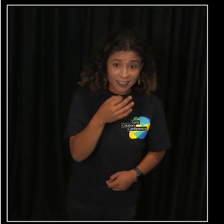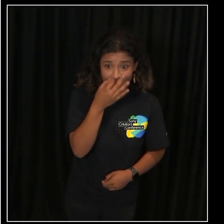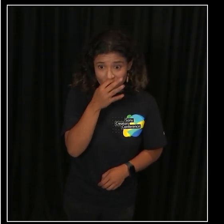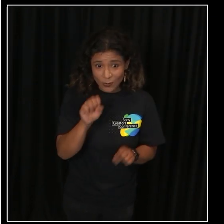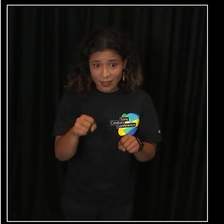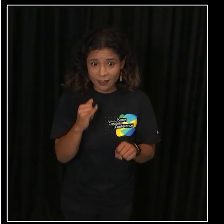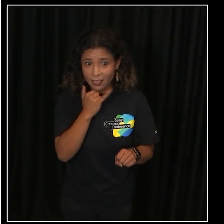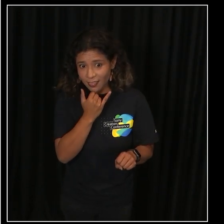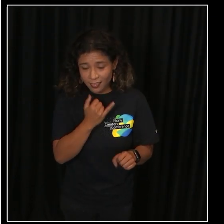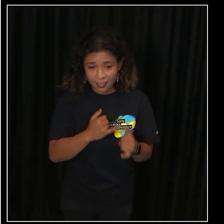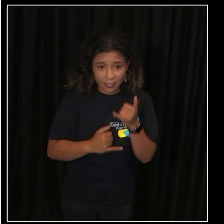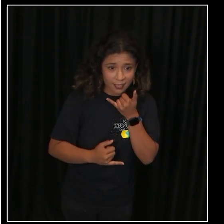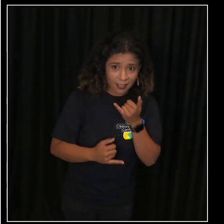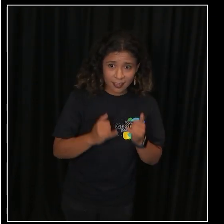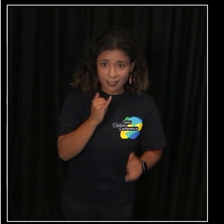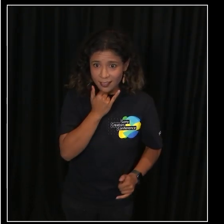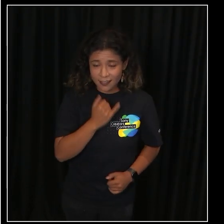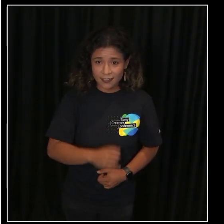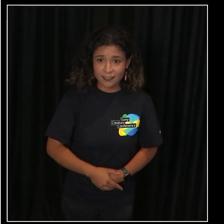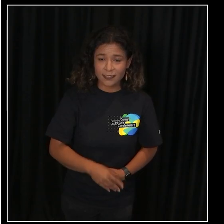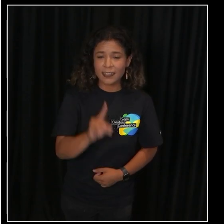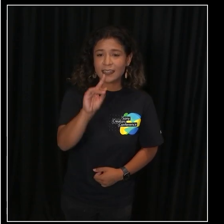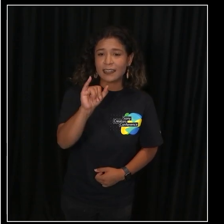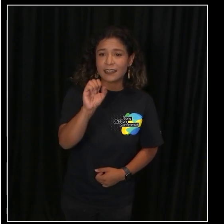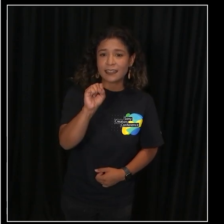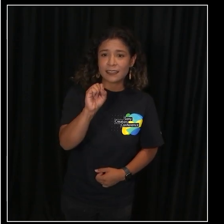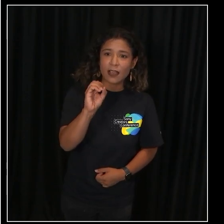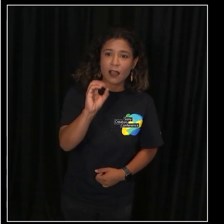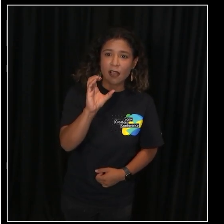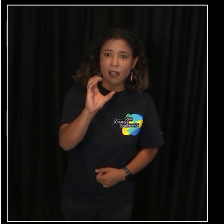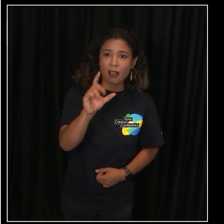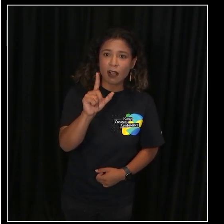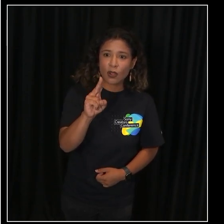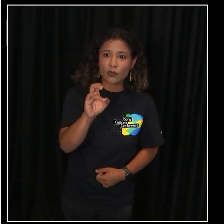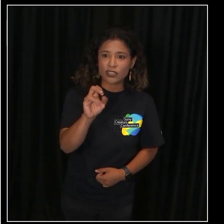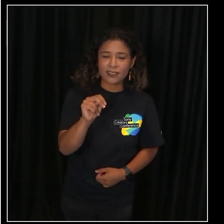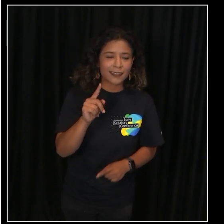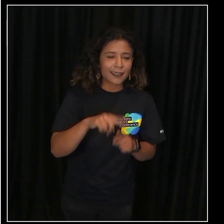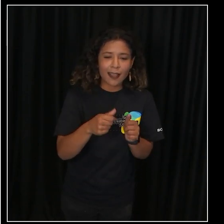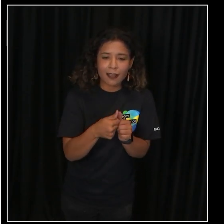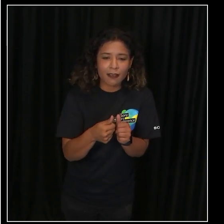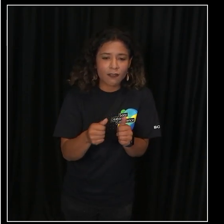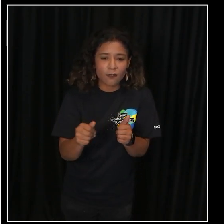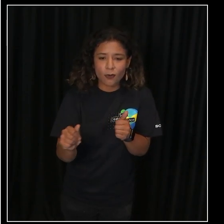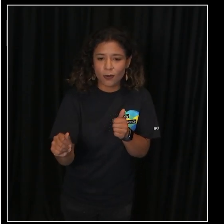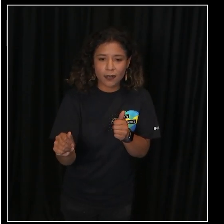The first is disocclusion. Disocclusion is an unavoidable issue. And this is why they cannot replace other